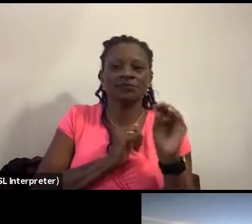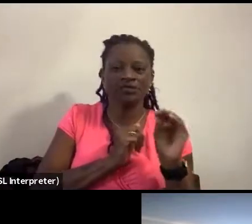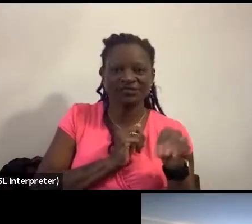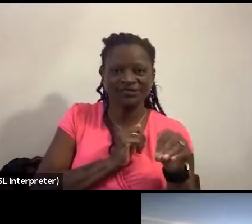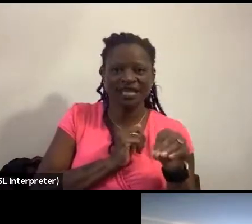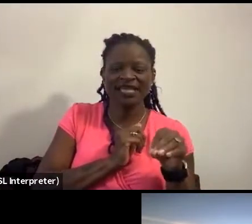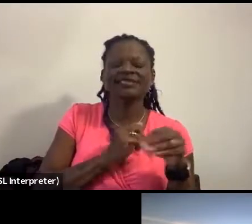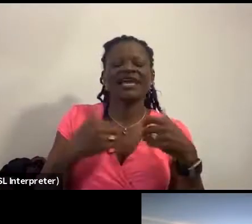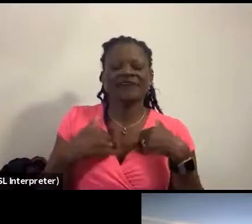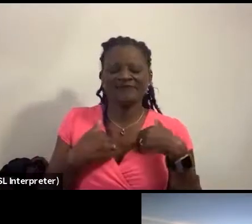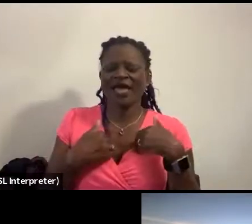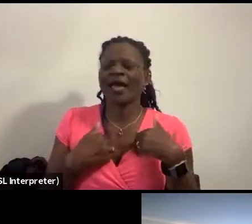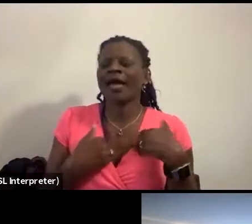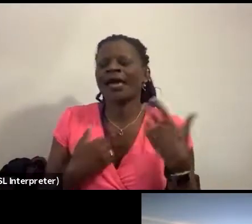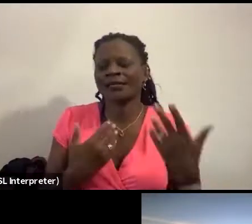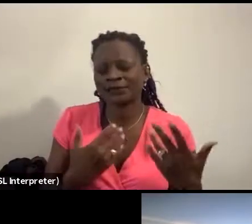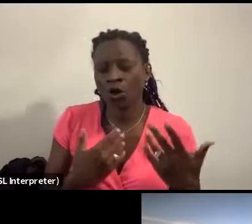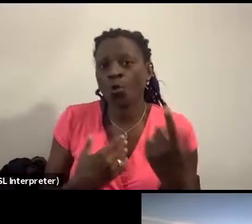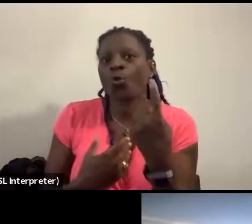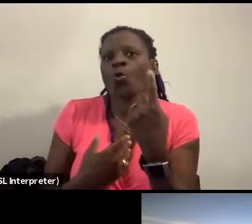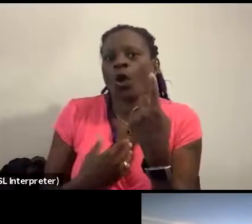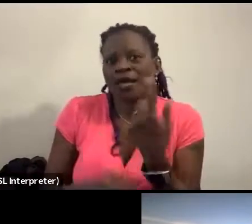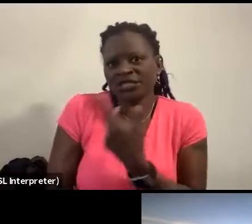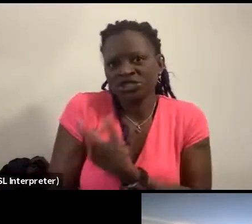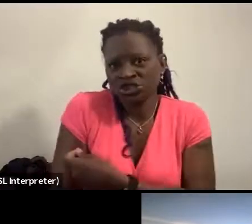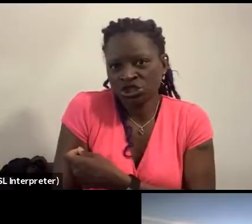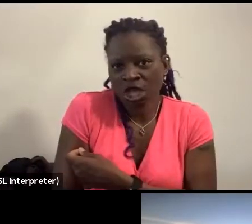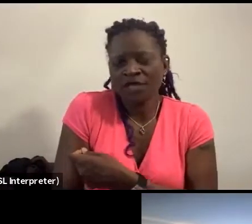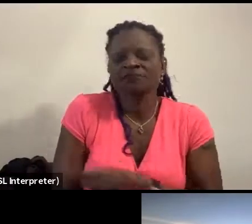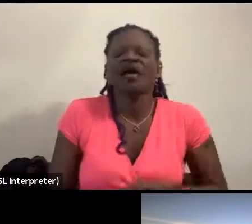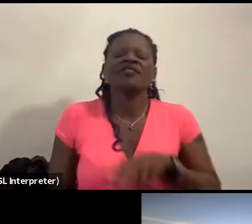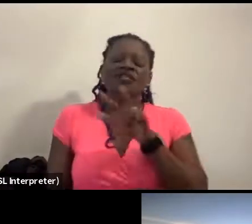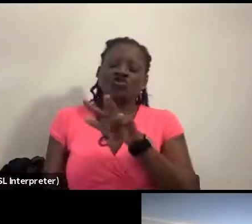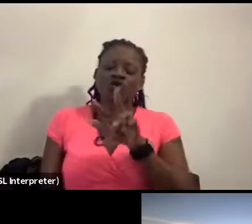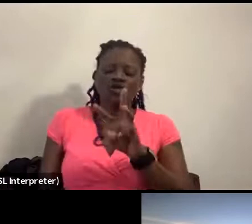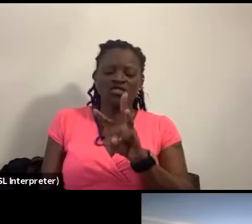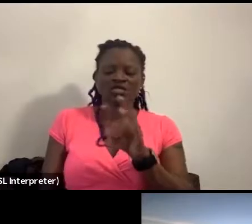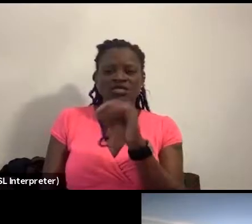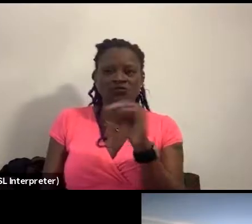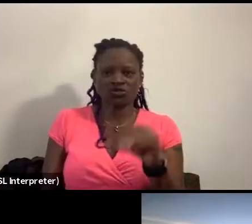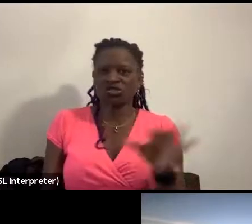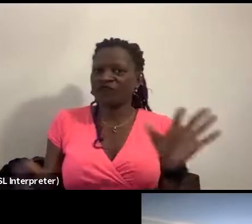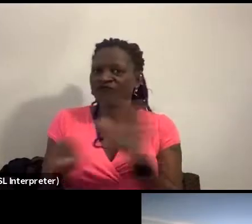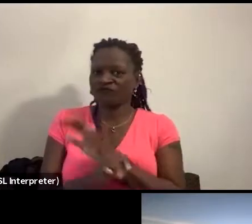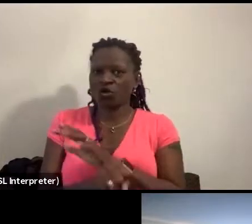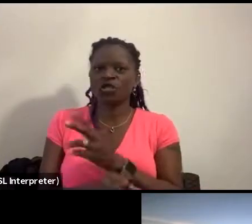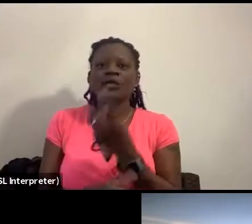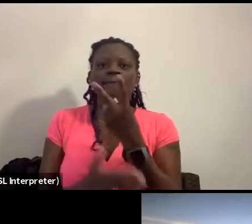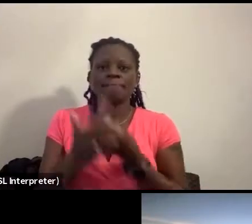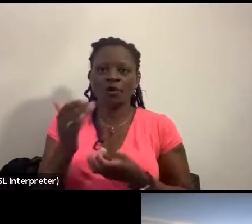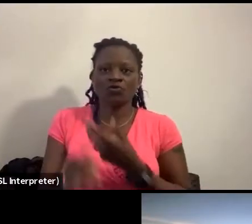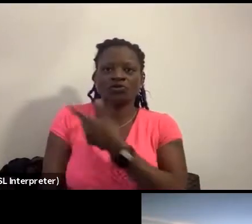at least one shot, and more than thirty six percent have been fully vaccinated. We're still outpacing the state and the